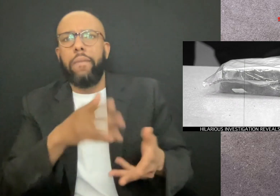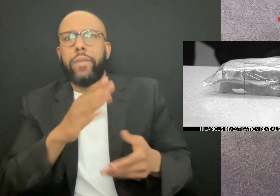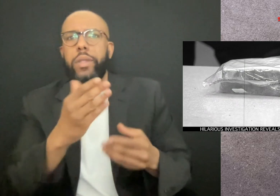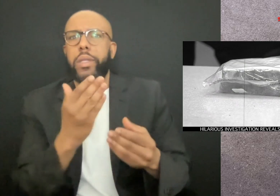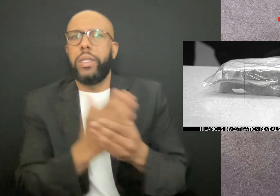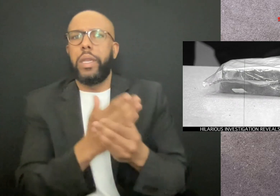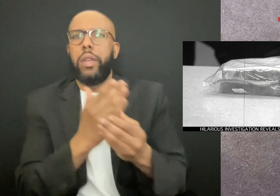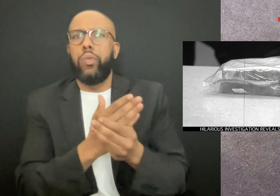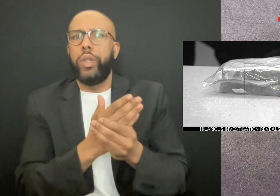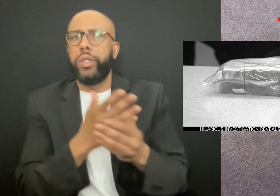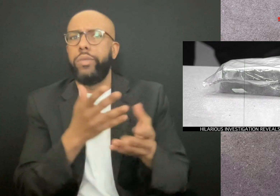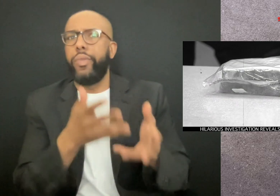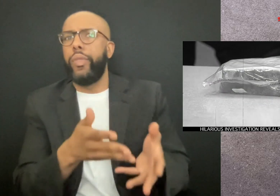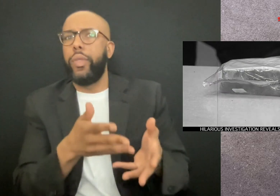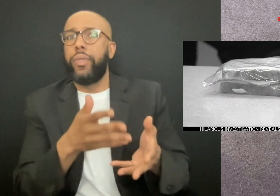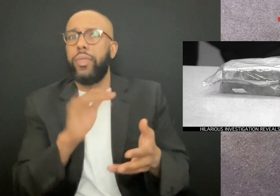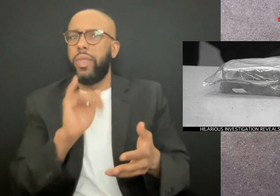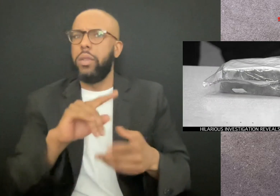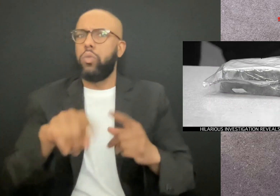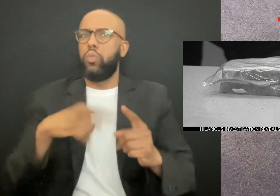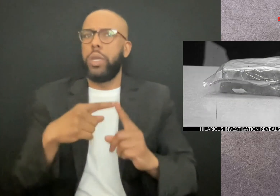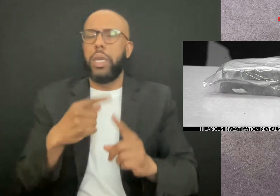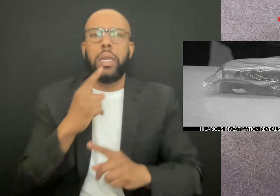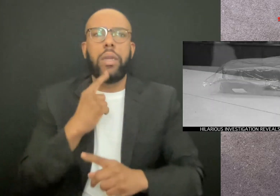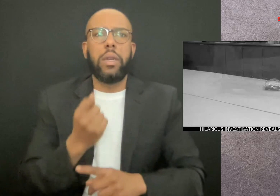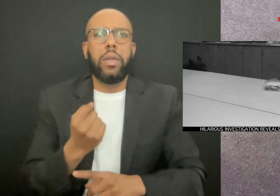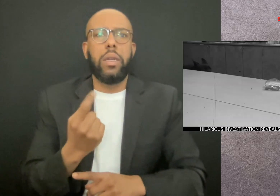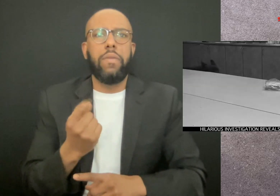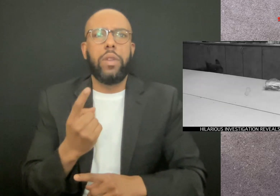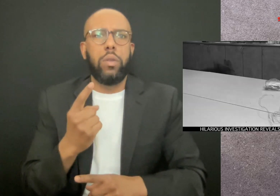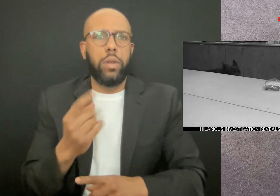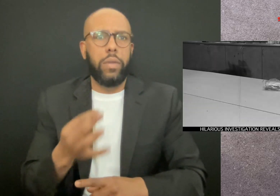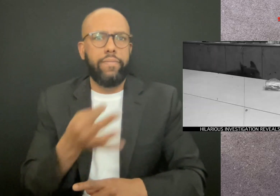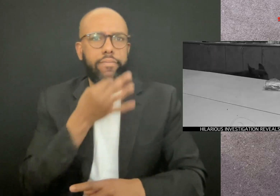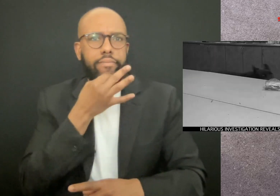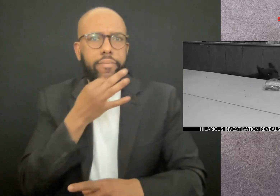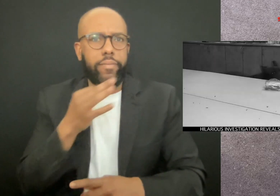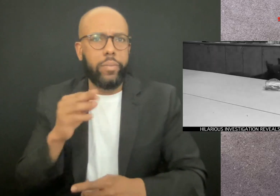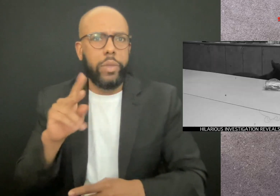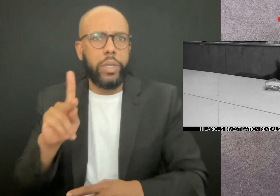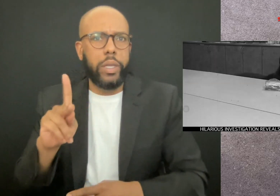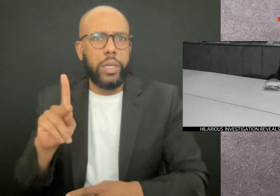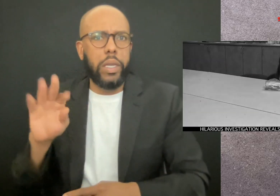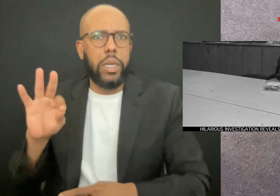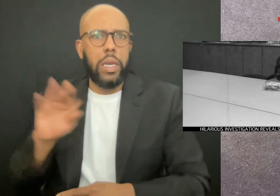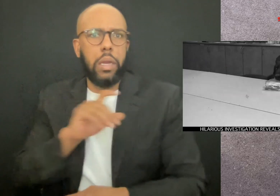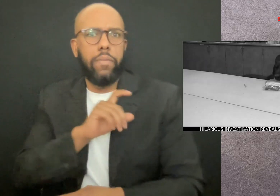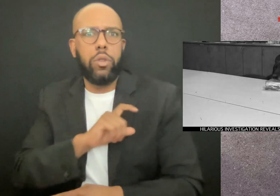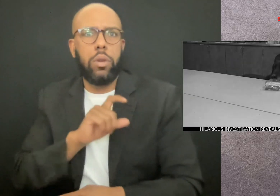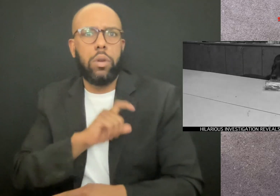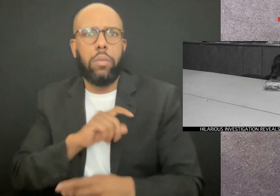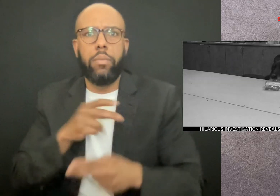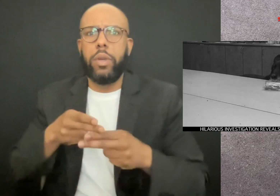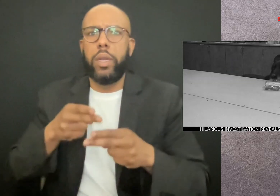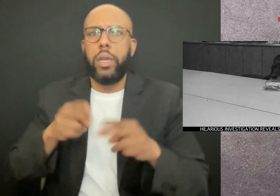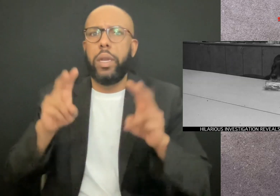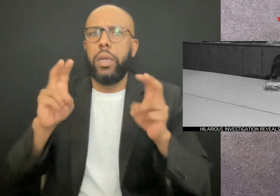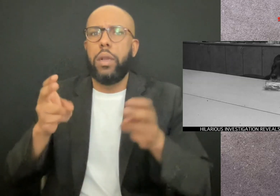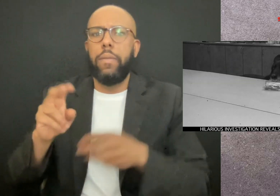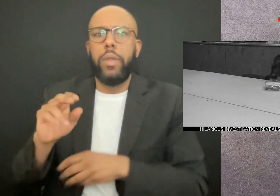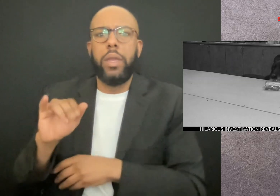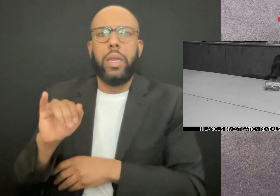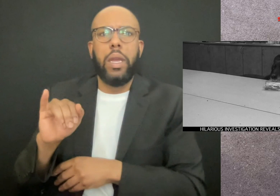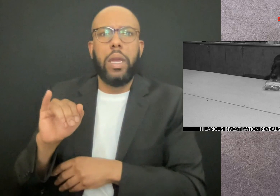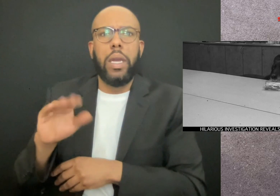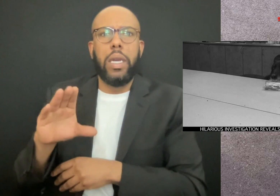away leaving his sandwich unattended that's when 11-year-old veteran K-9 cop named Ice